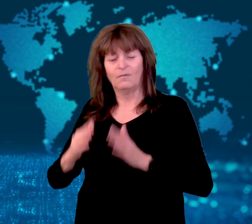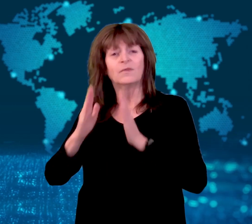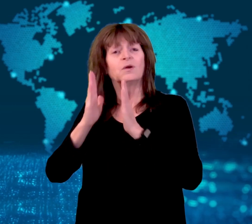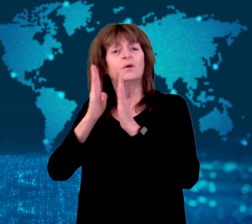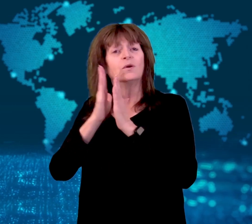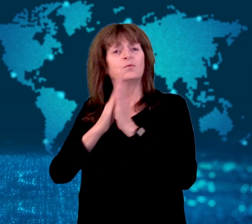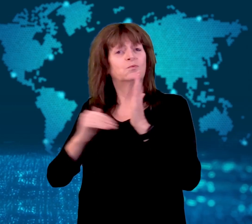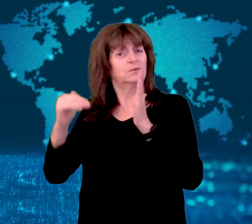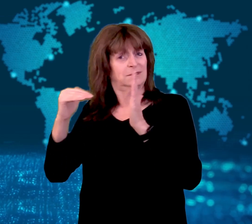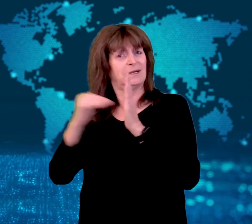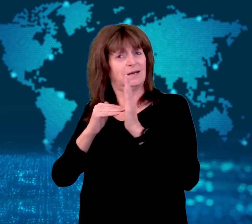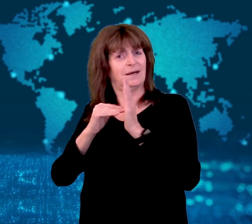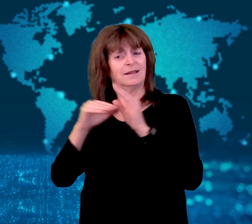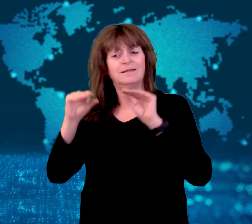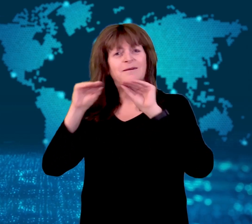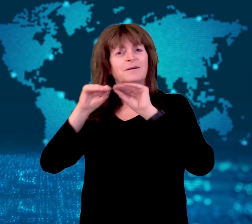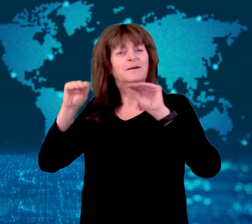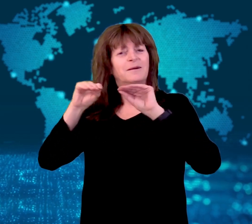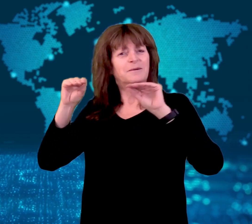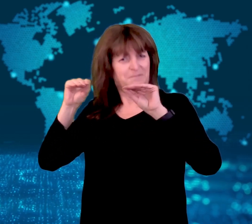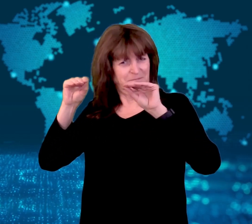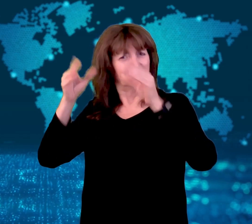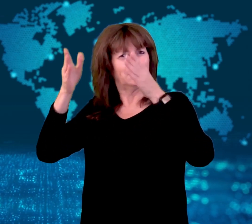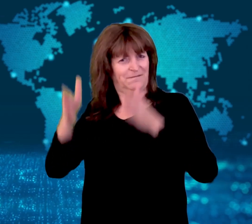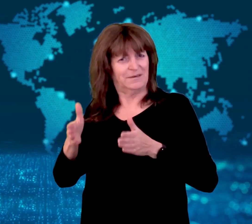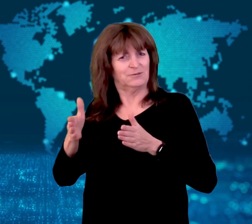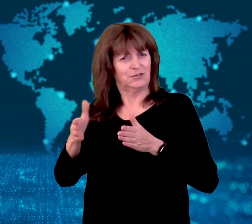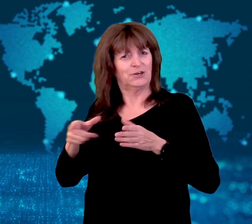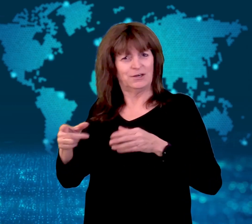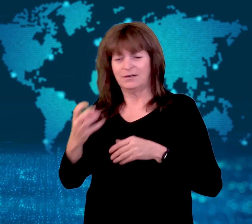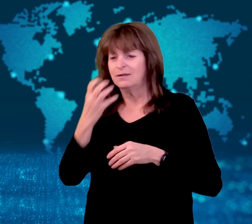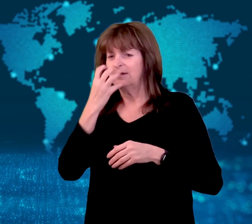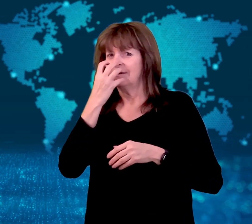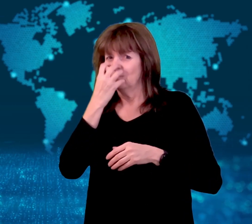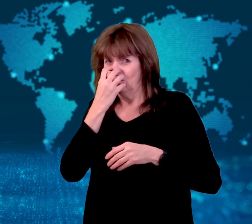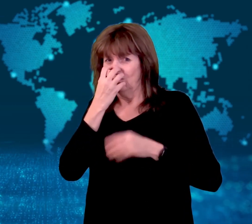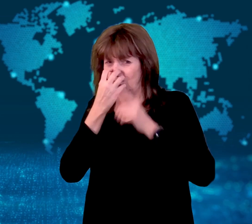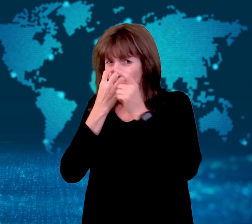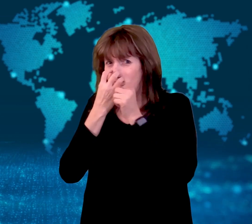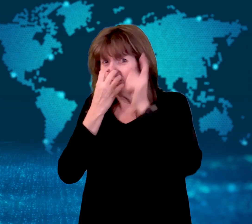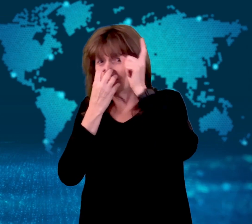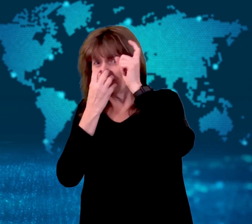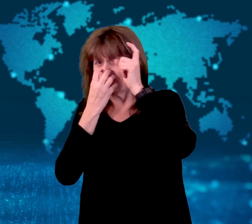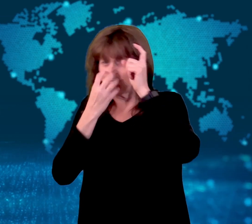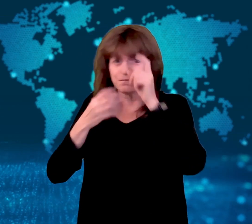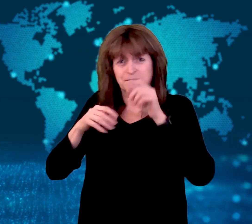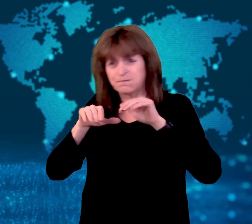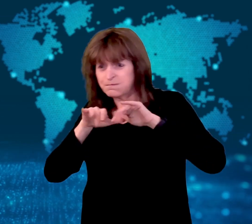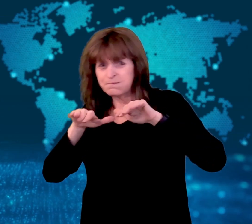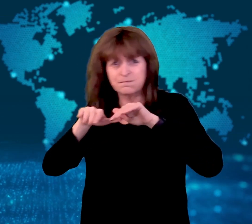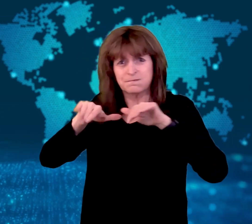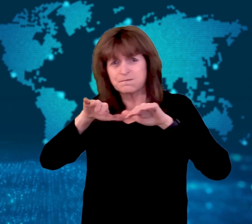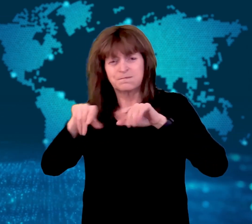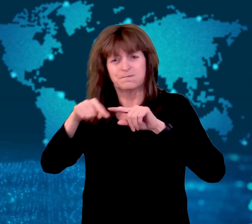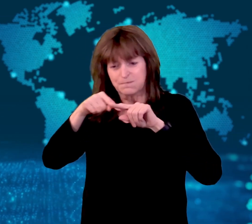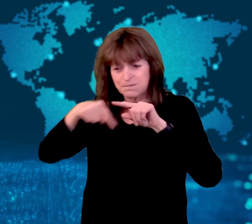[GEORGIA]: A New Zealand professor snorkeled over